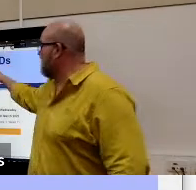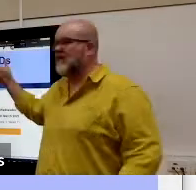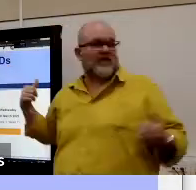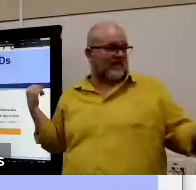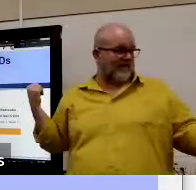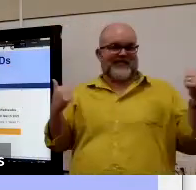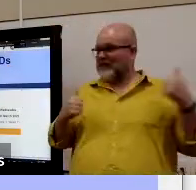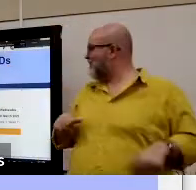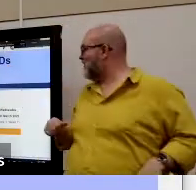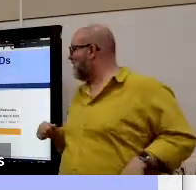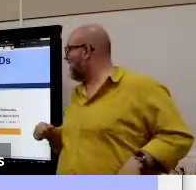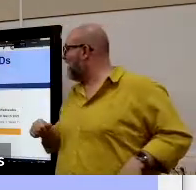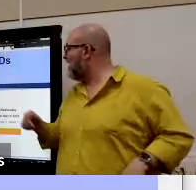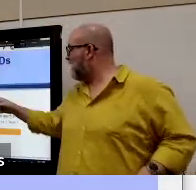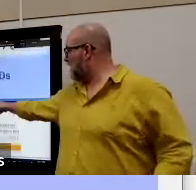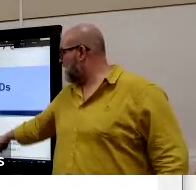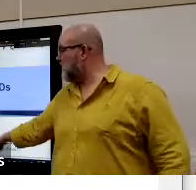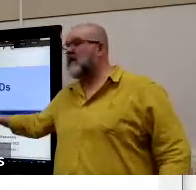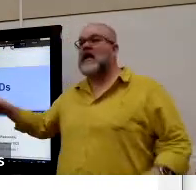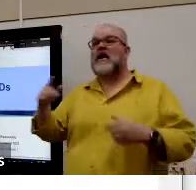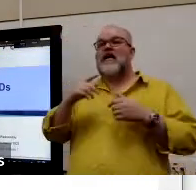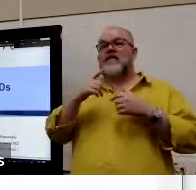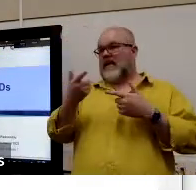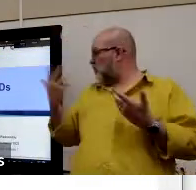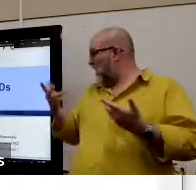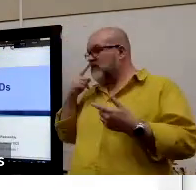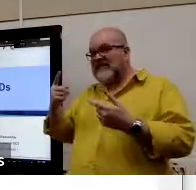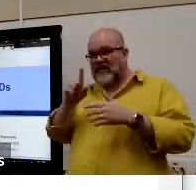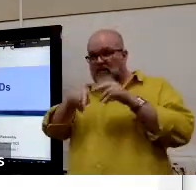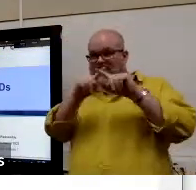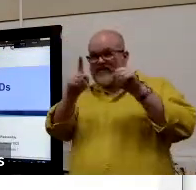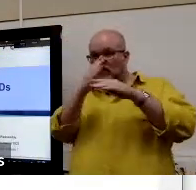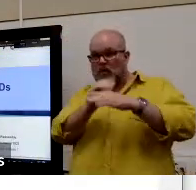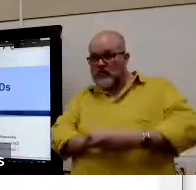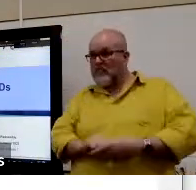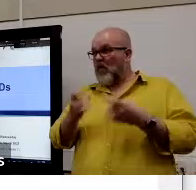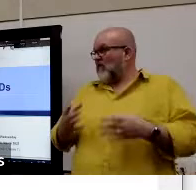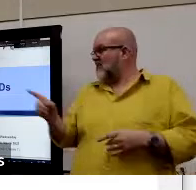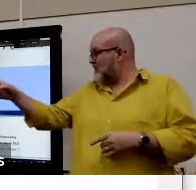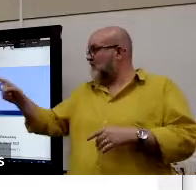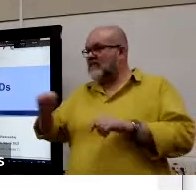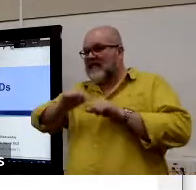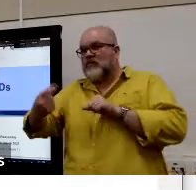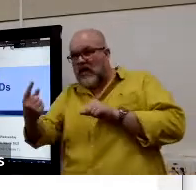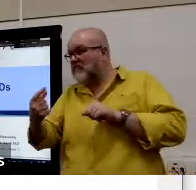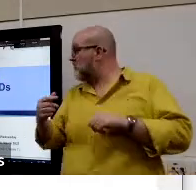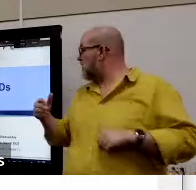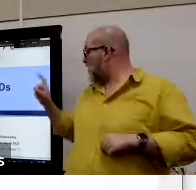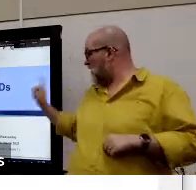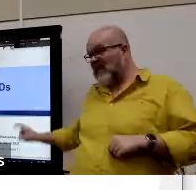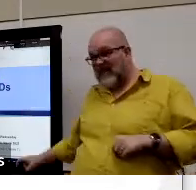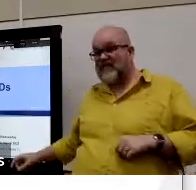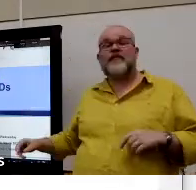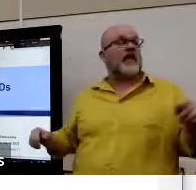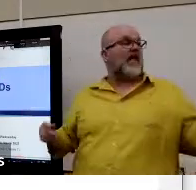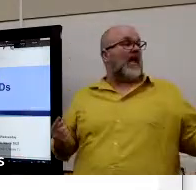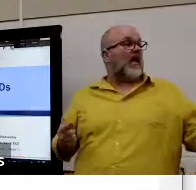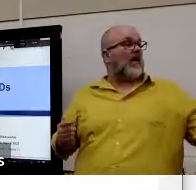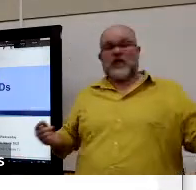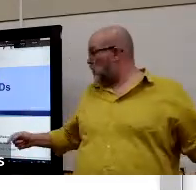Oh yes, that's where you see the different workshops that are already there and there